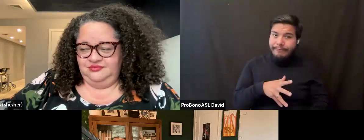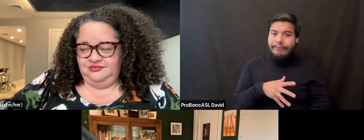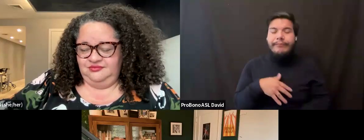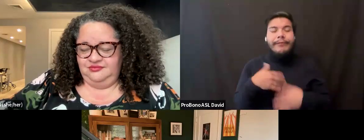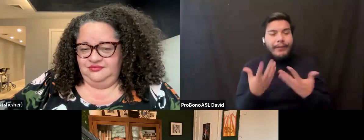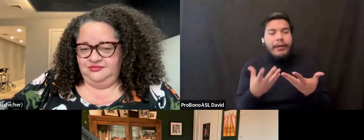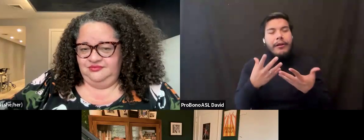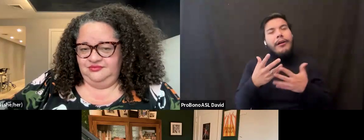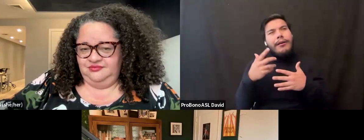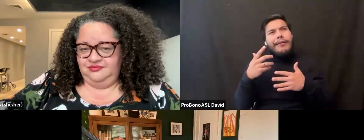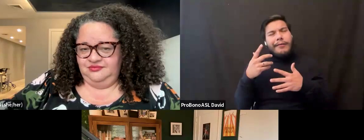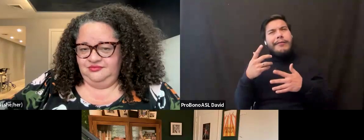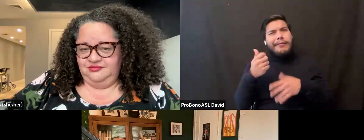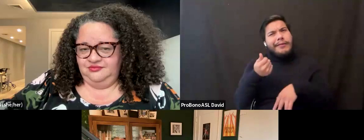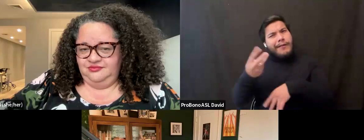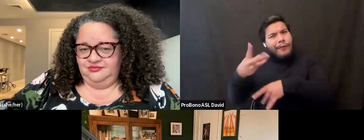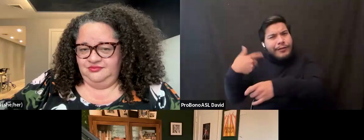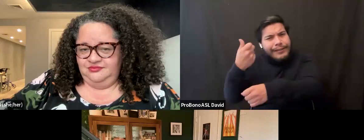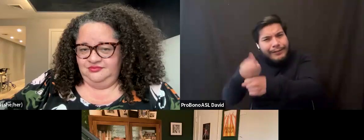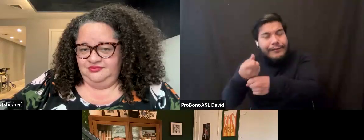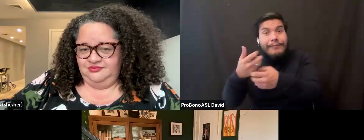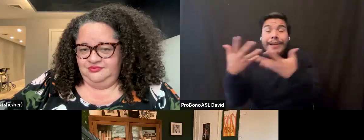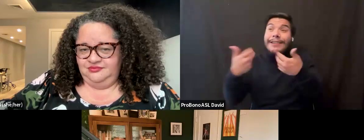over the course of several years and lots of tries and all kinds of stuff,